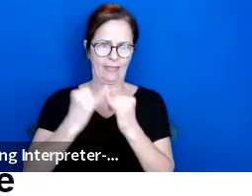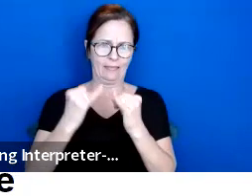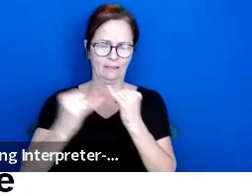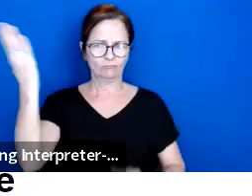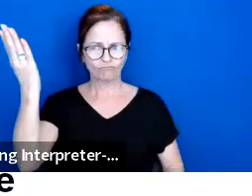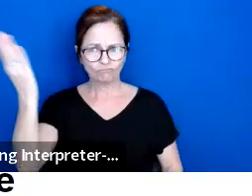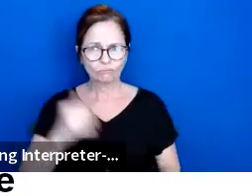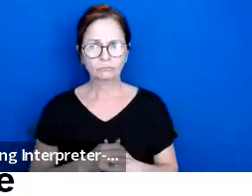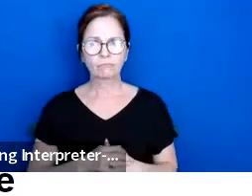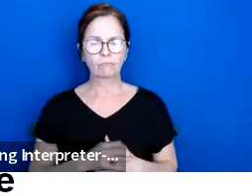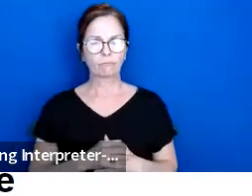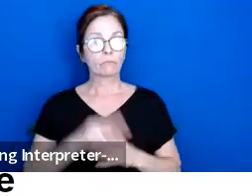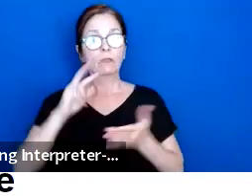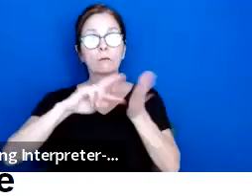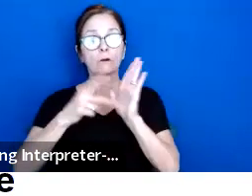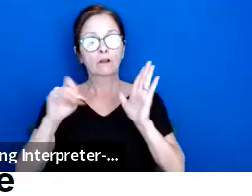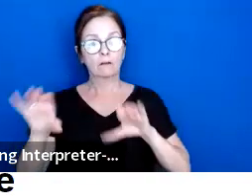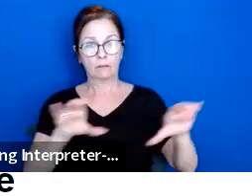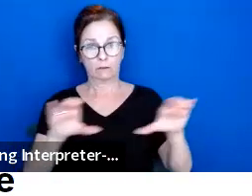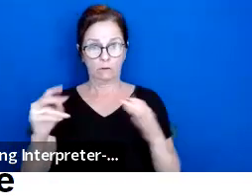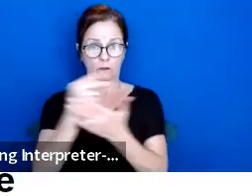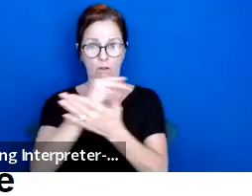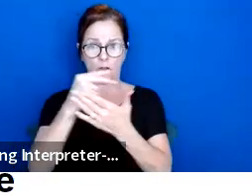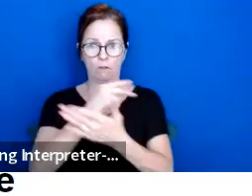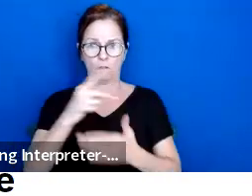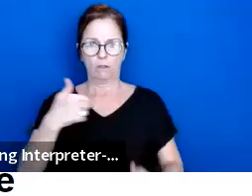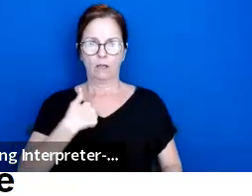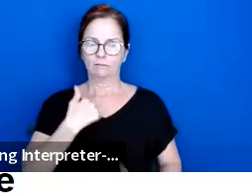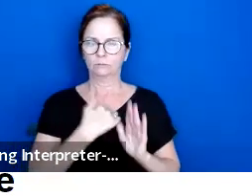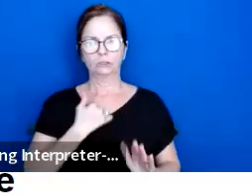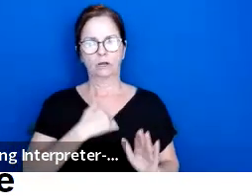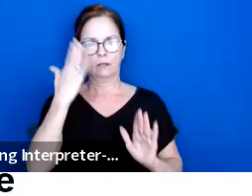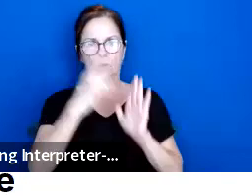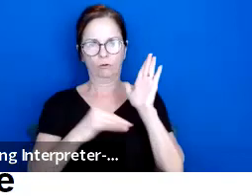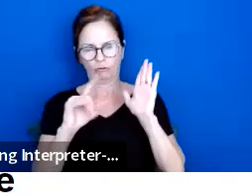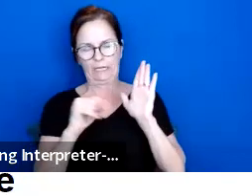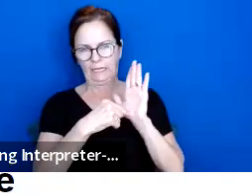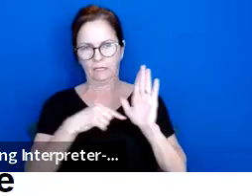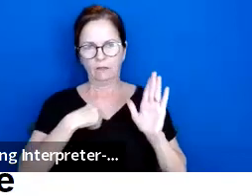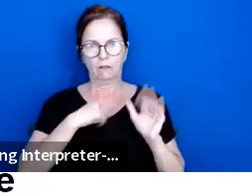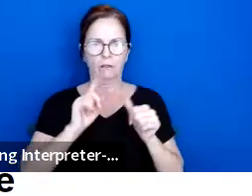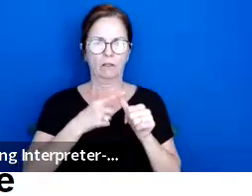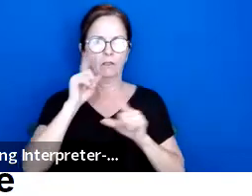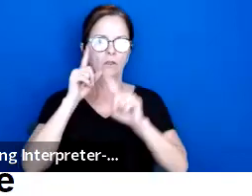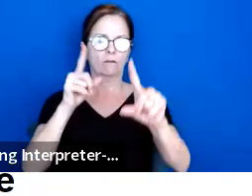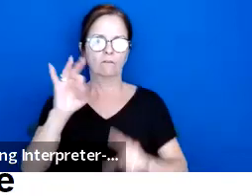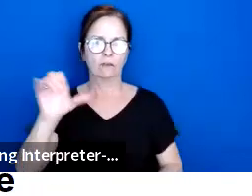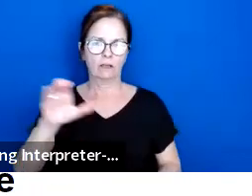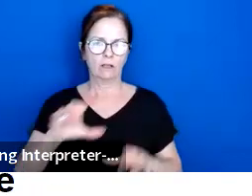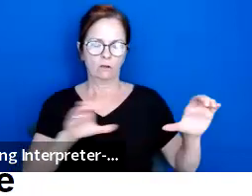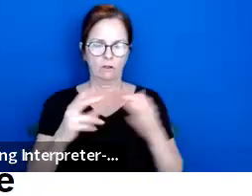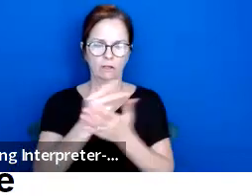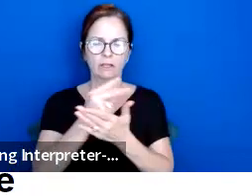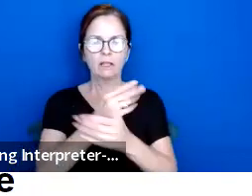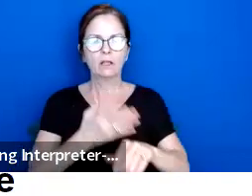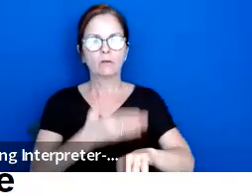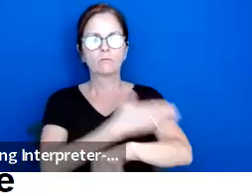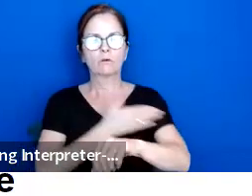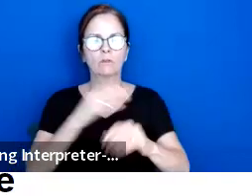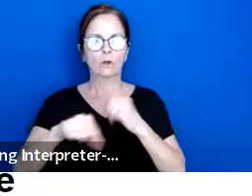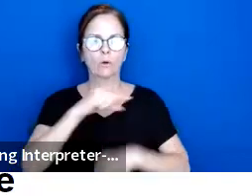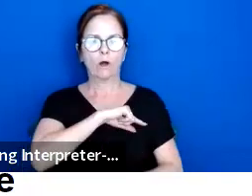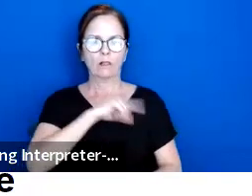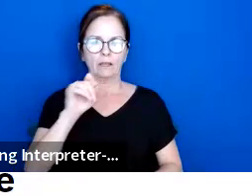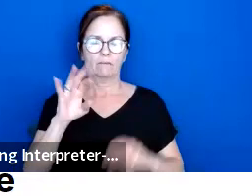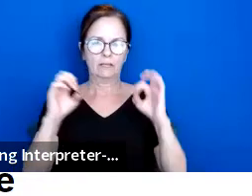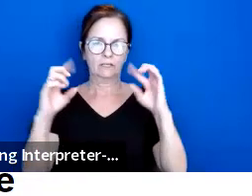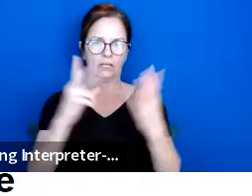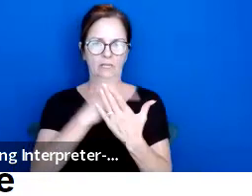So the purpose of the performance review, sorry, I am going to read this. The primary goal of faculty performance review is to improve the quality of the educational program.